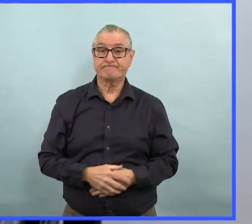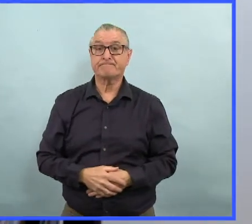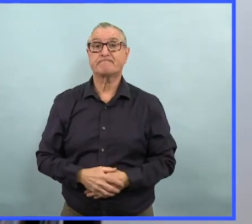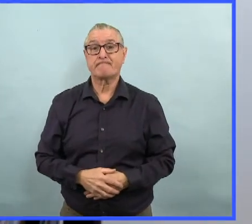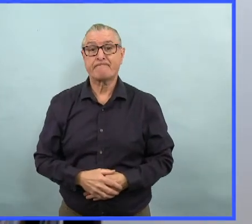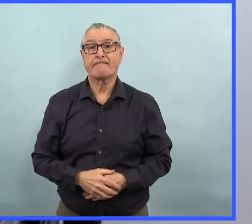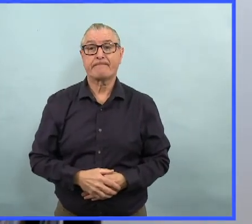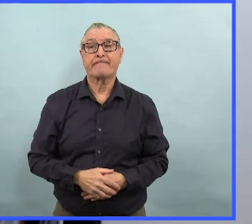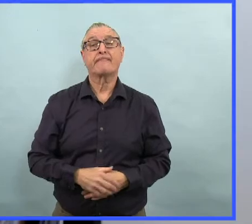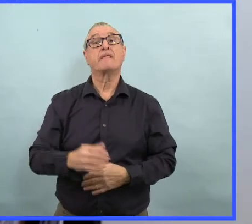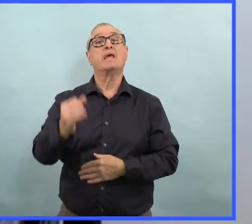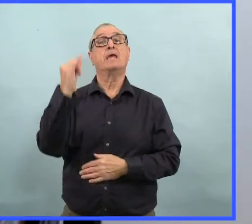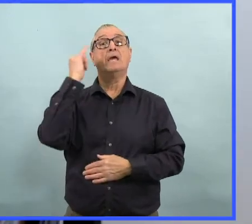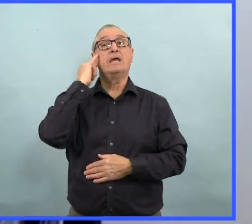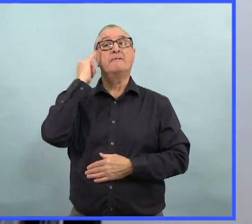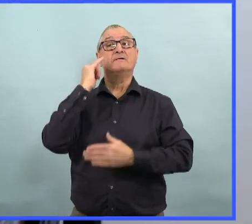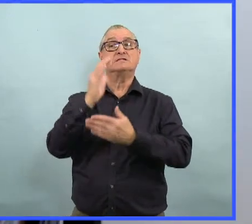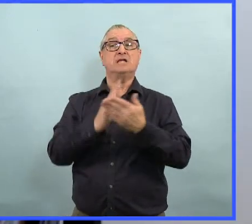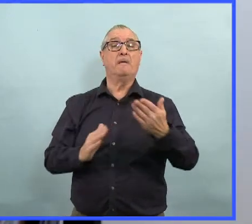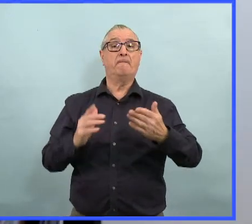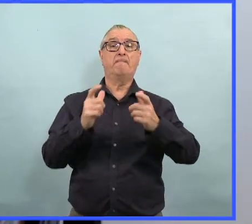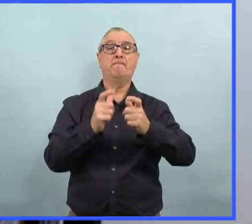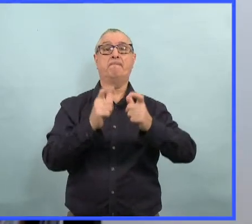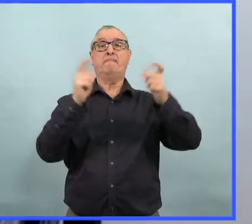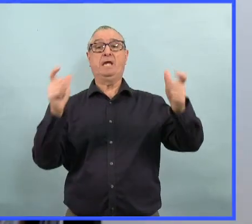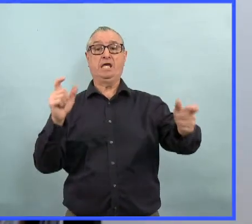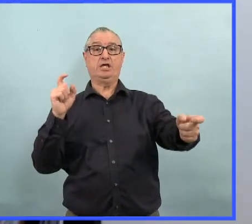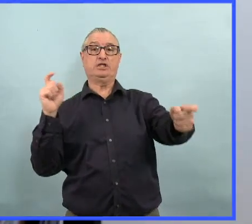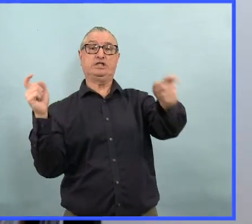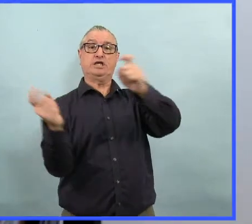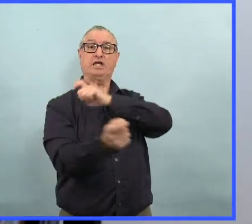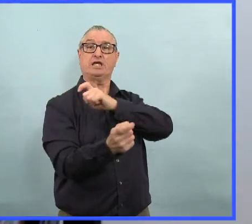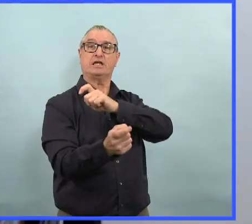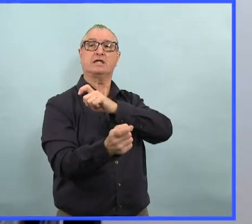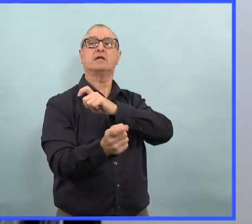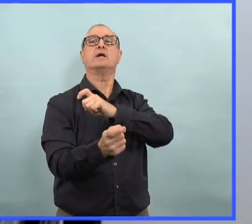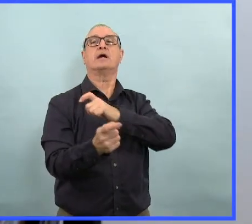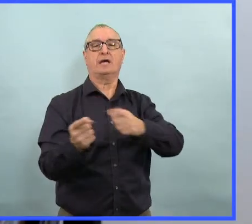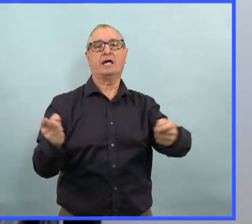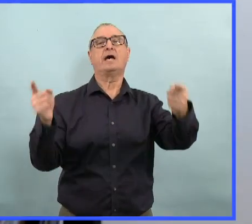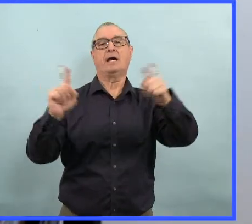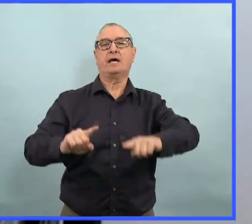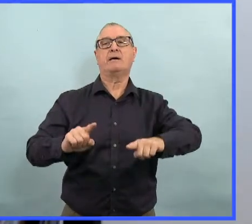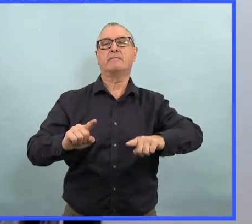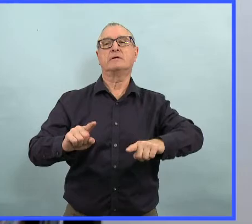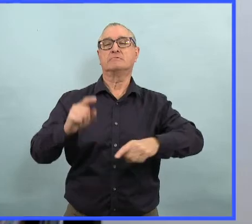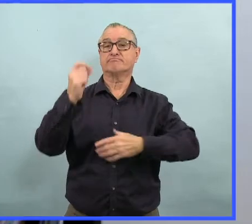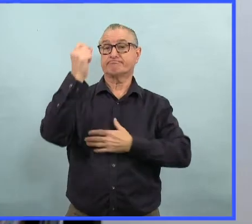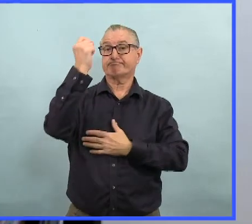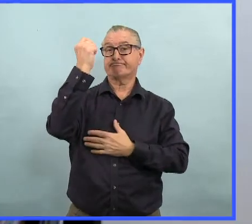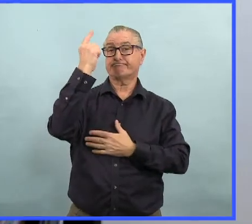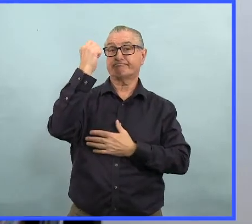length comparing those vaccinated to unvaccinated after dose one but what the study did pick up